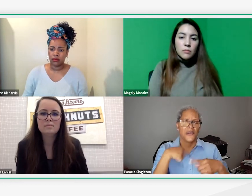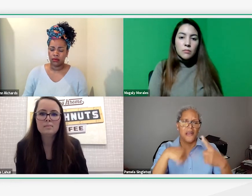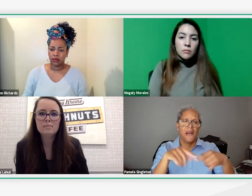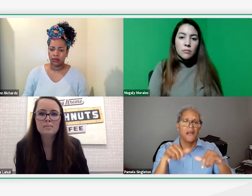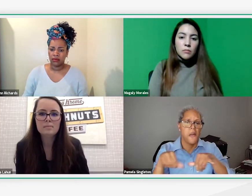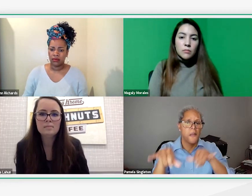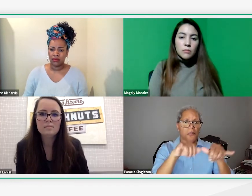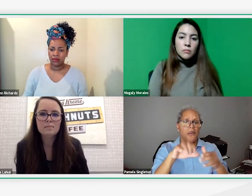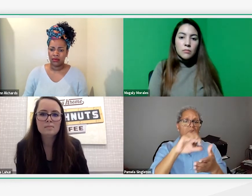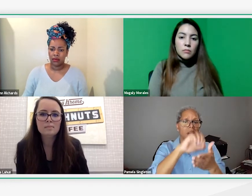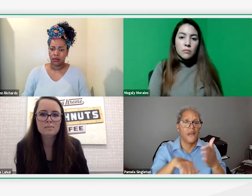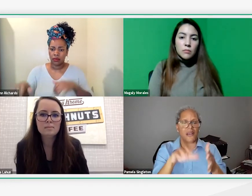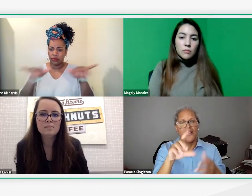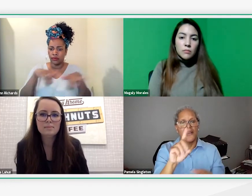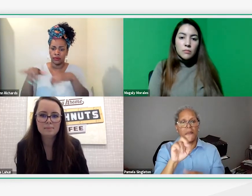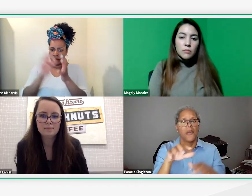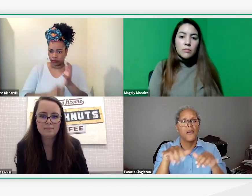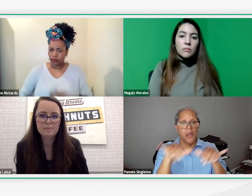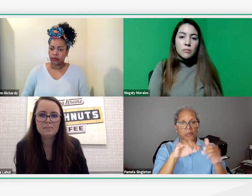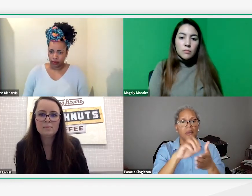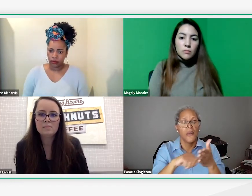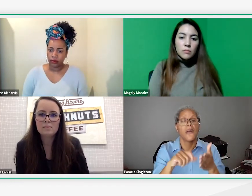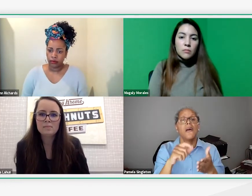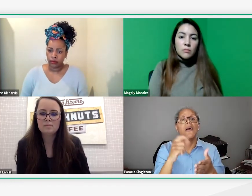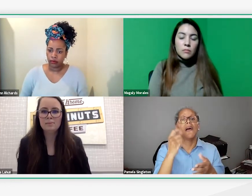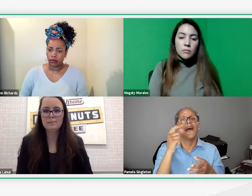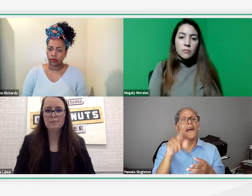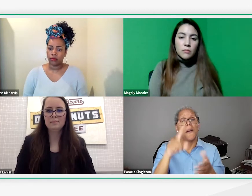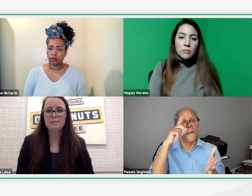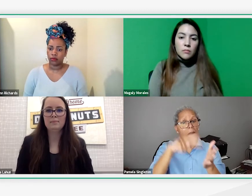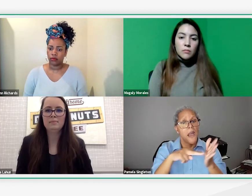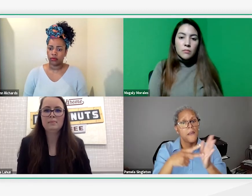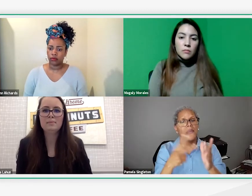the standard deduction . . . >>ROXANN RICHARDS: Standard deduction, okay.